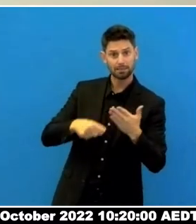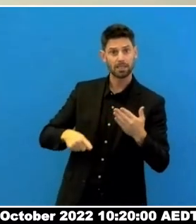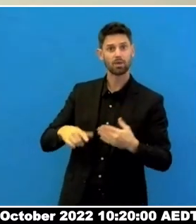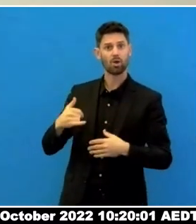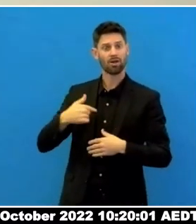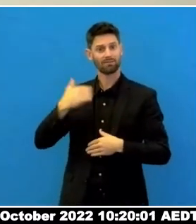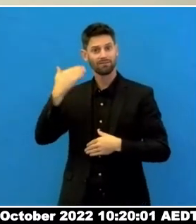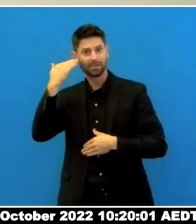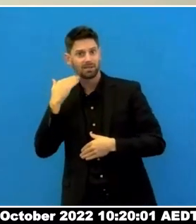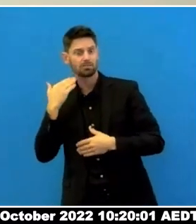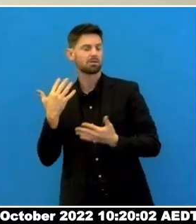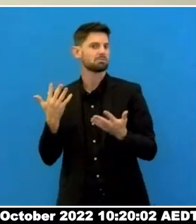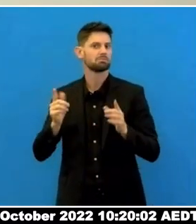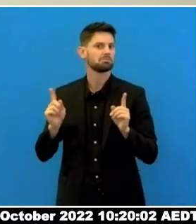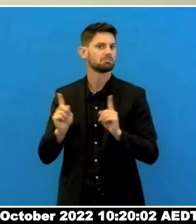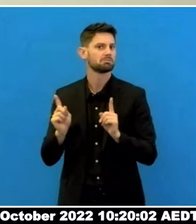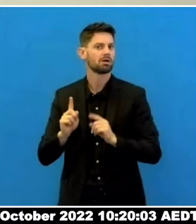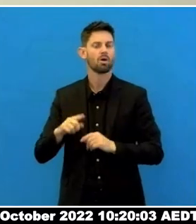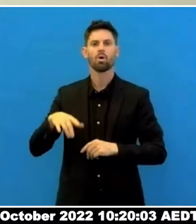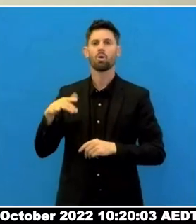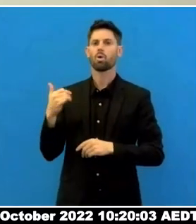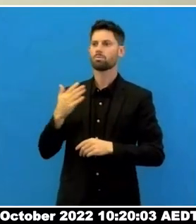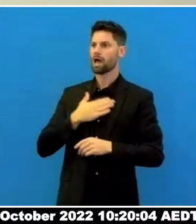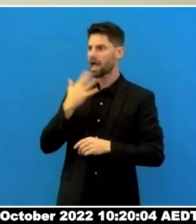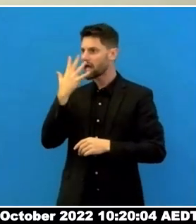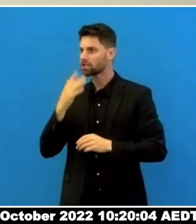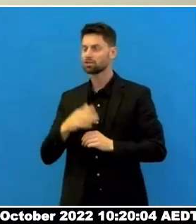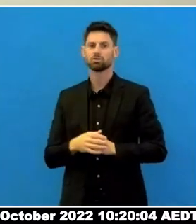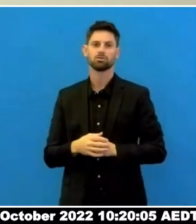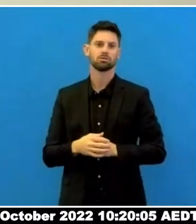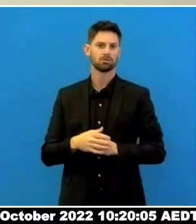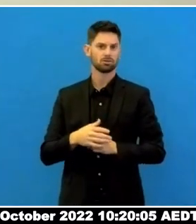and discrimination based on English language proficiency and accent.